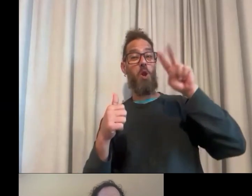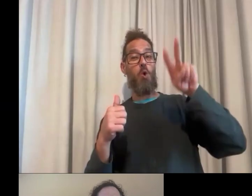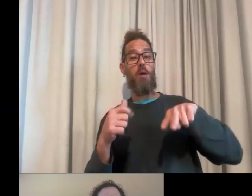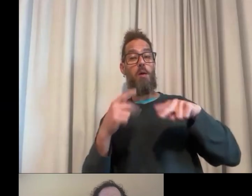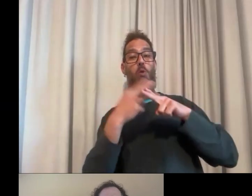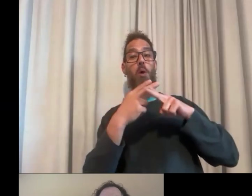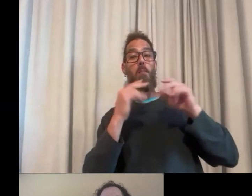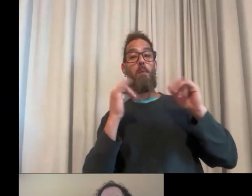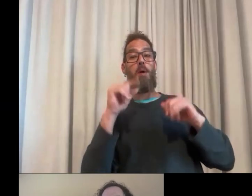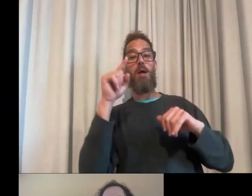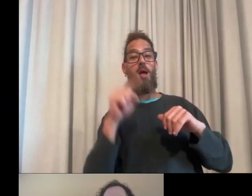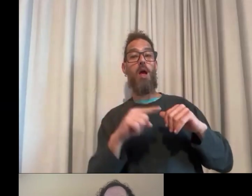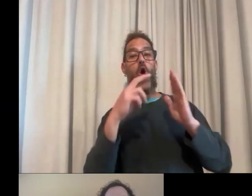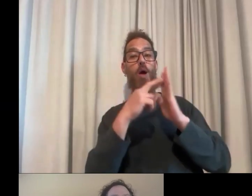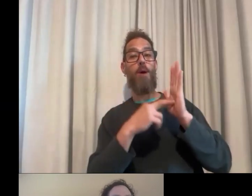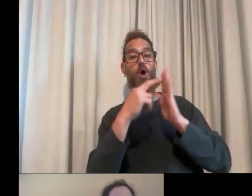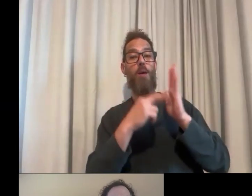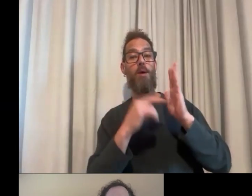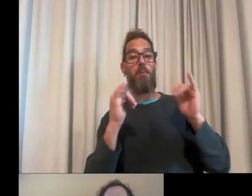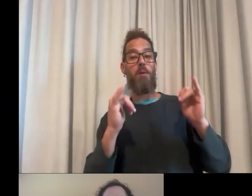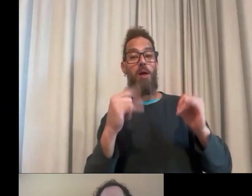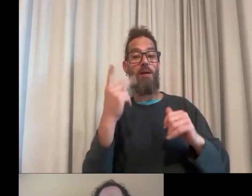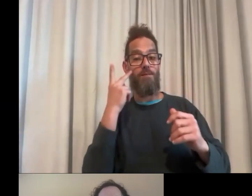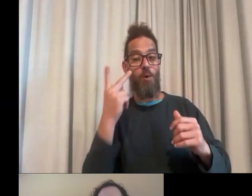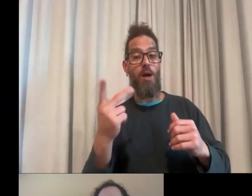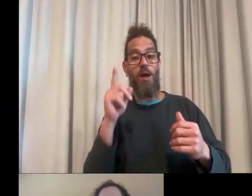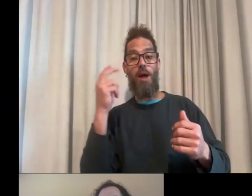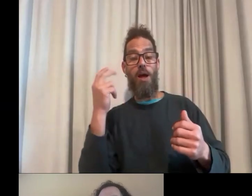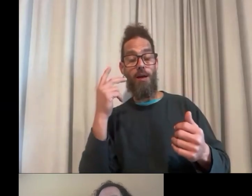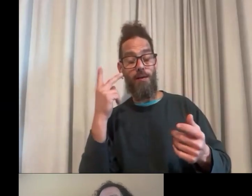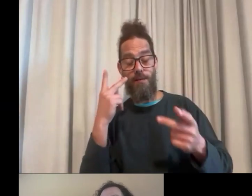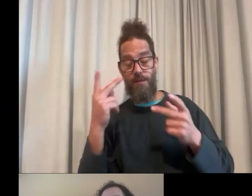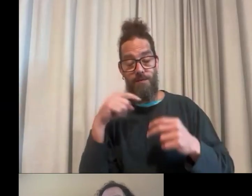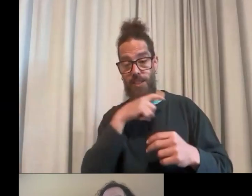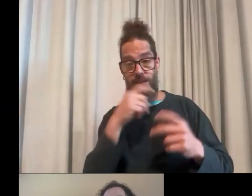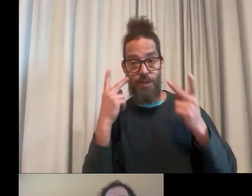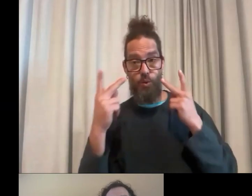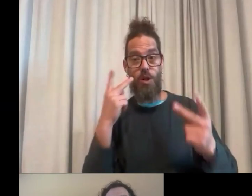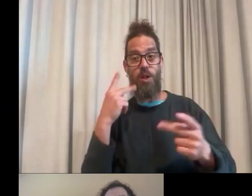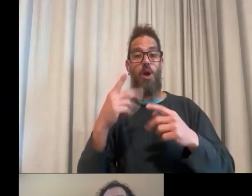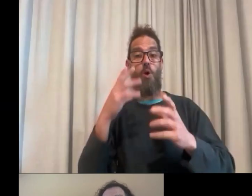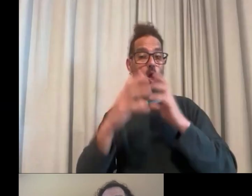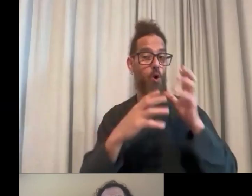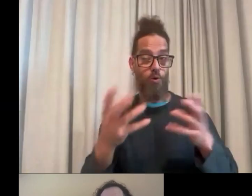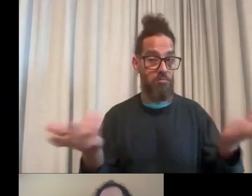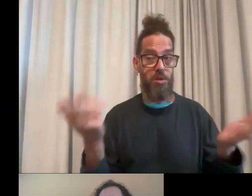And the first 10 all have names like, usage without vision, usage without hearing, usage with limited reach.